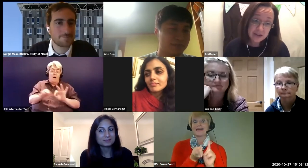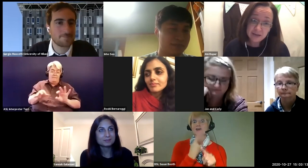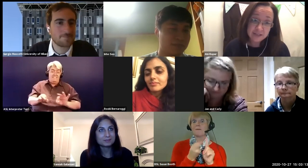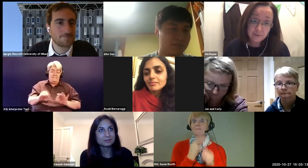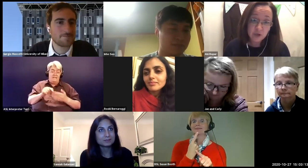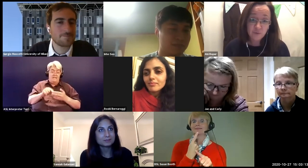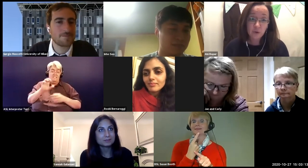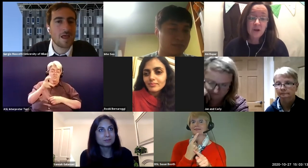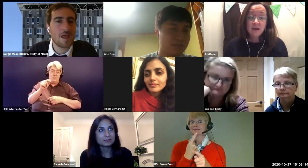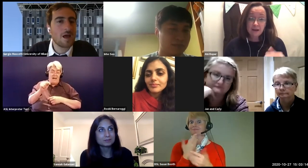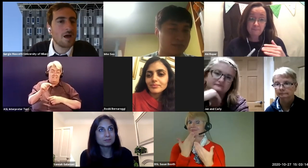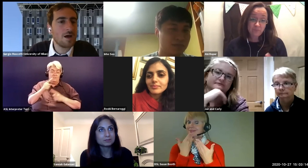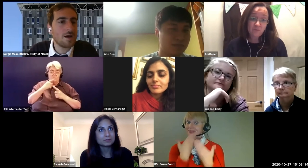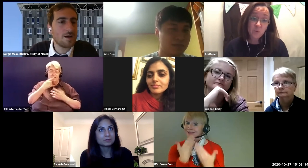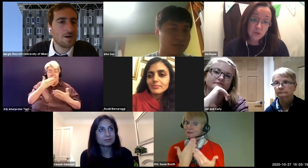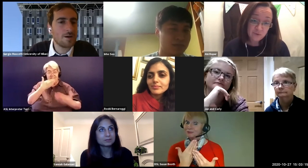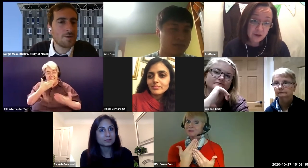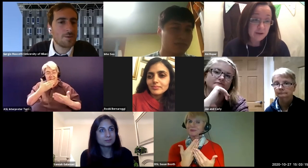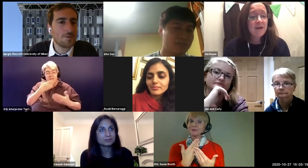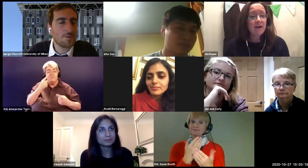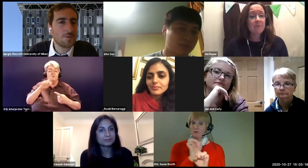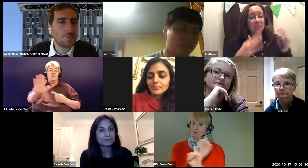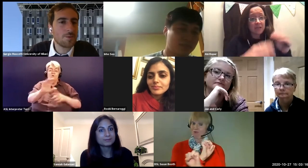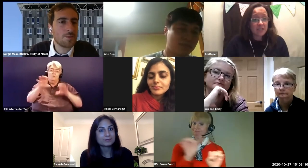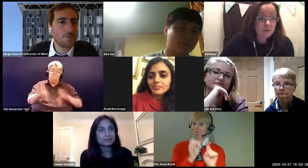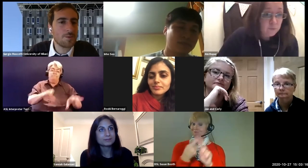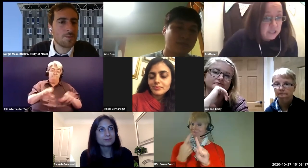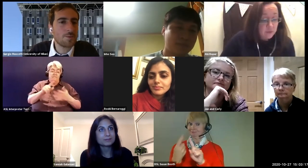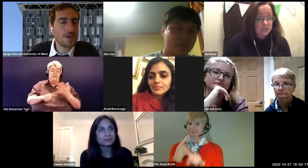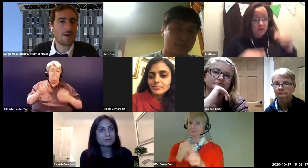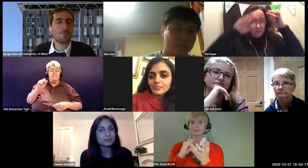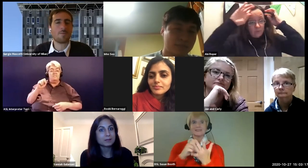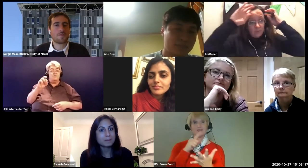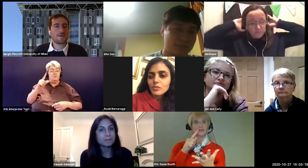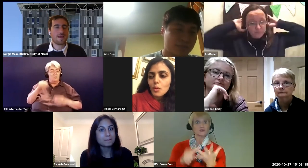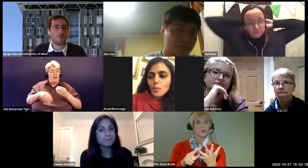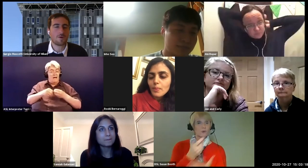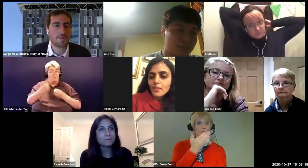you so much for um for what you've done um Sergio did you yeah one more thing yeah one more thing